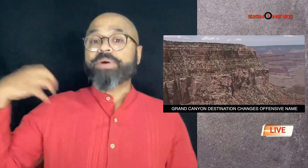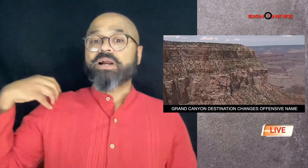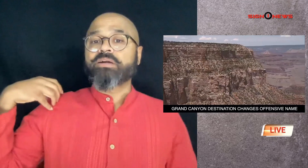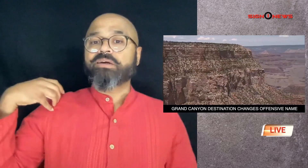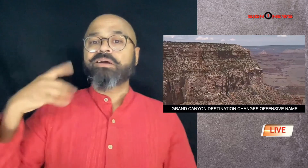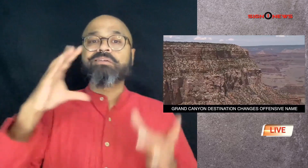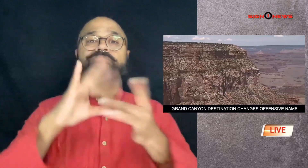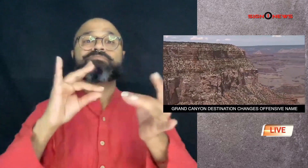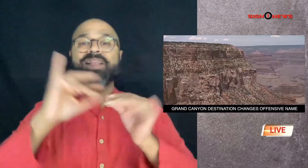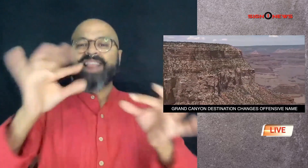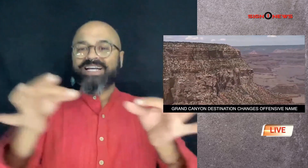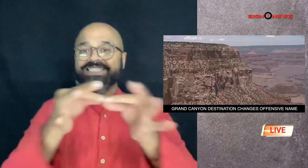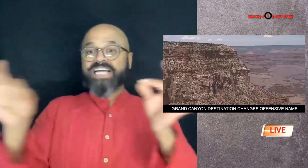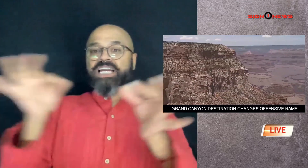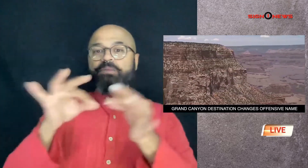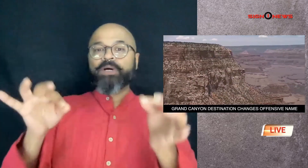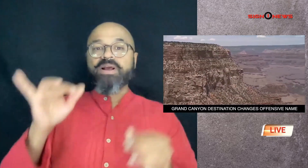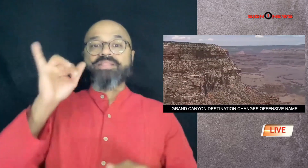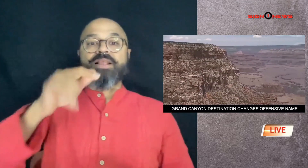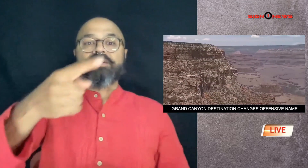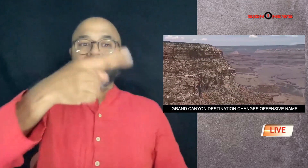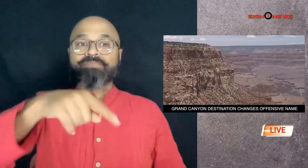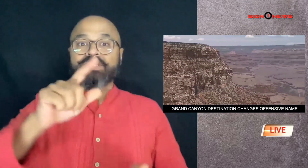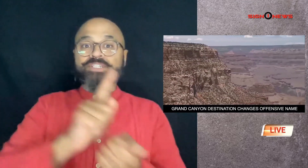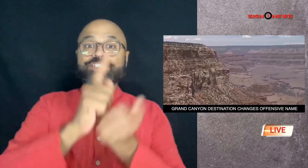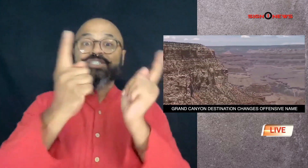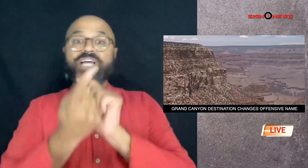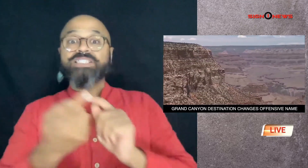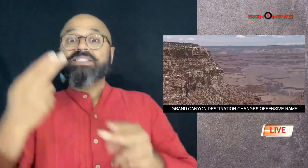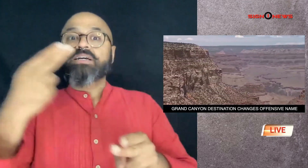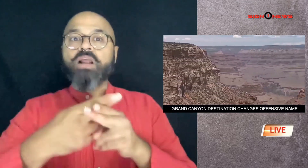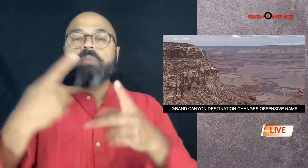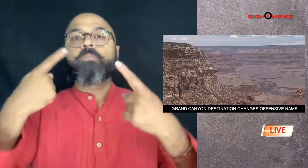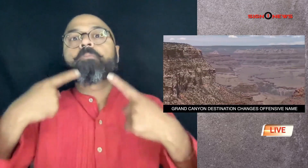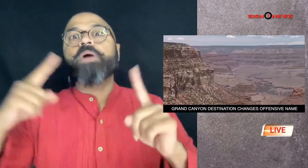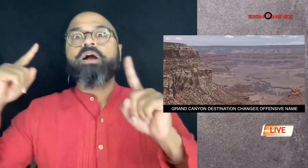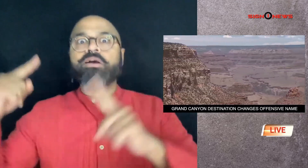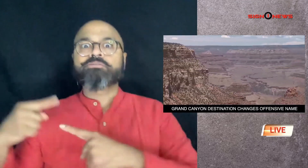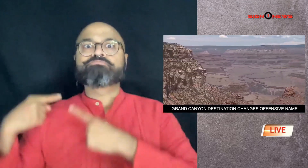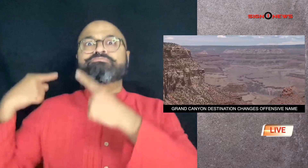the park superintendent said in a statement that the renaming is long overdue